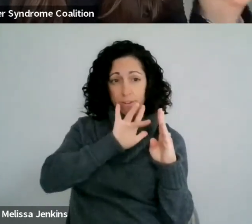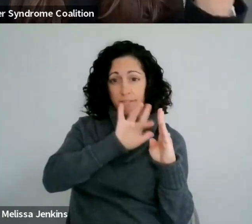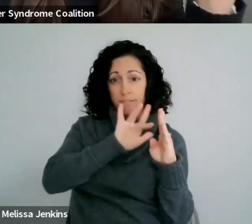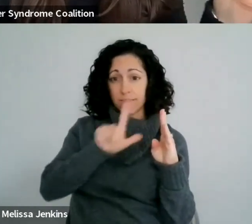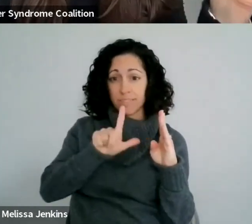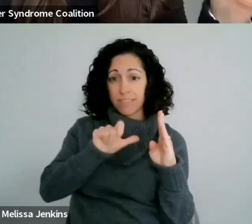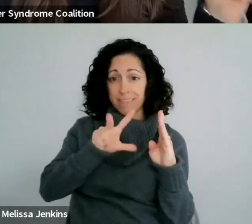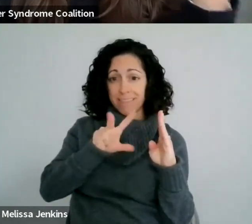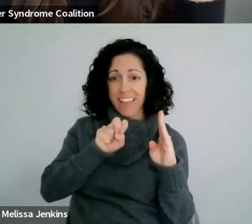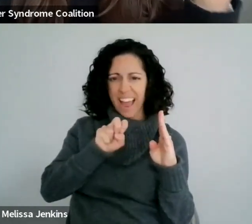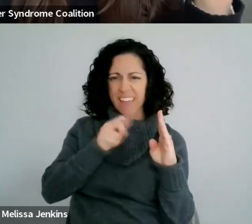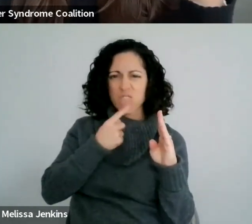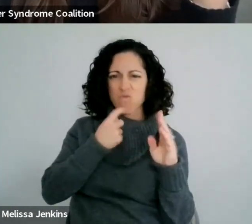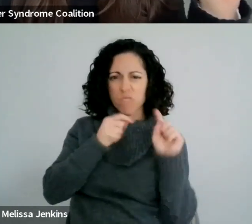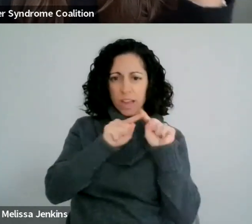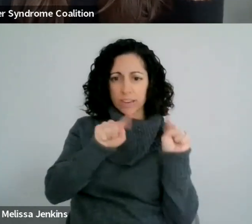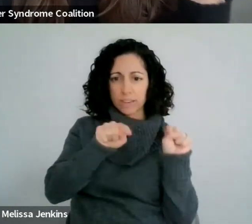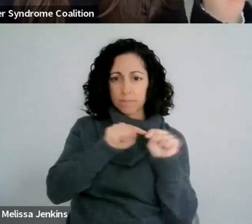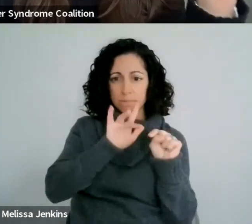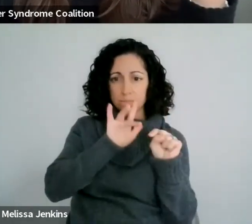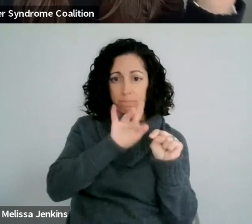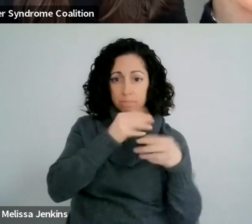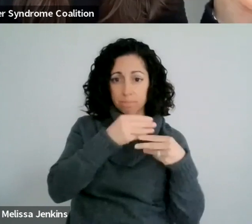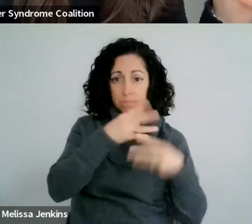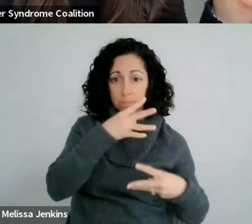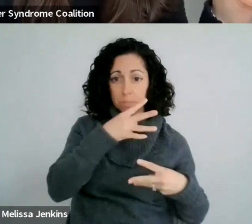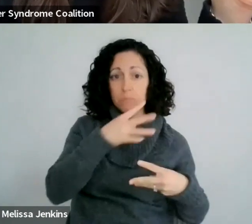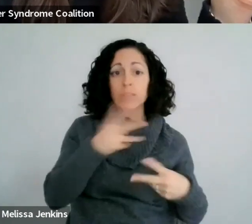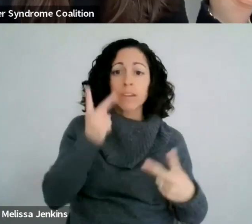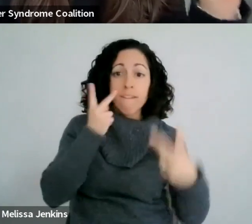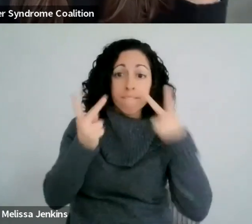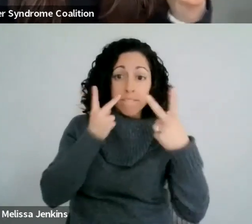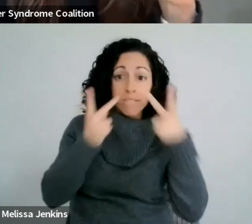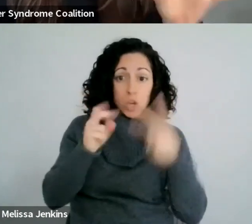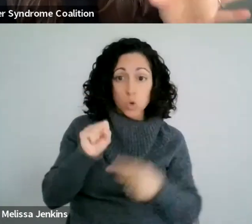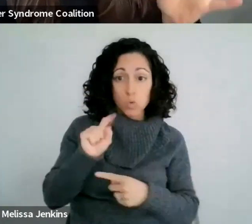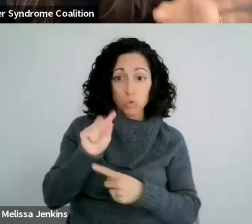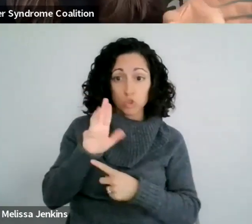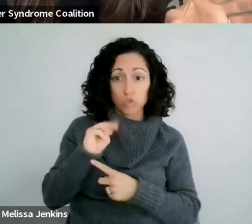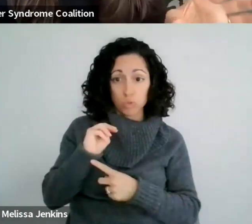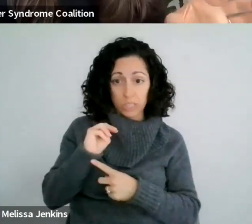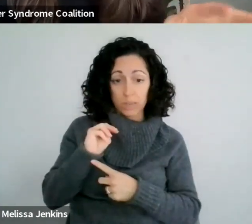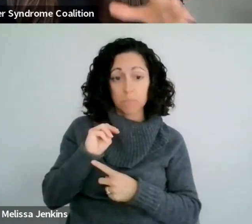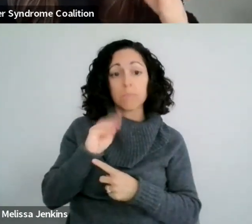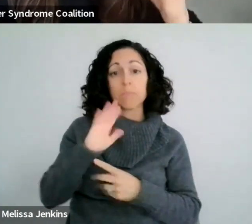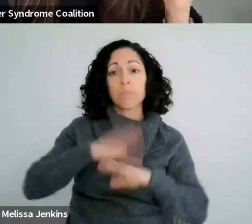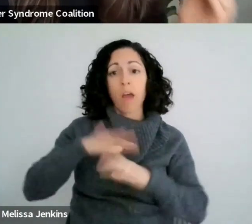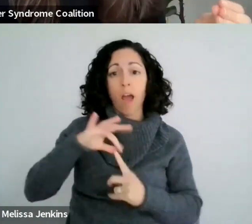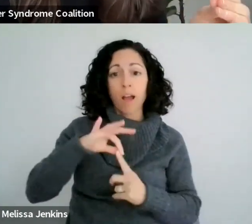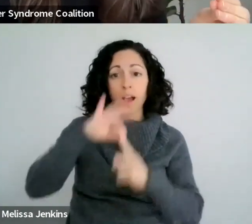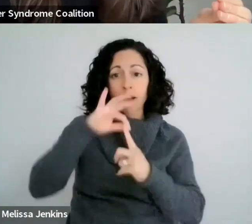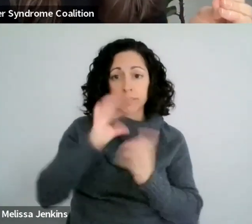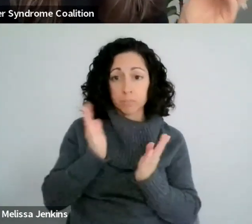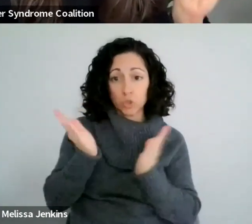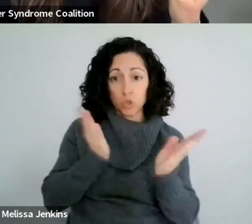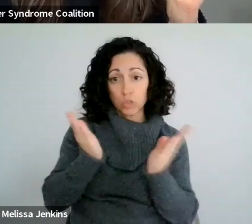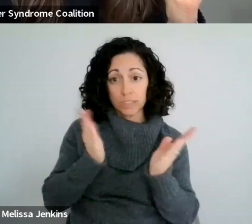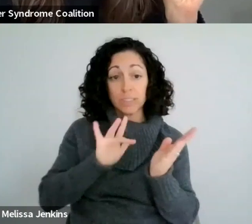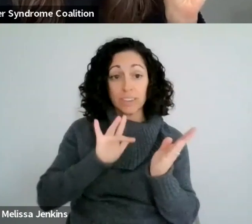"View Stream on custom live streaming service". That will pull up a browser time that has the Wordly,